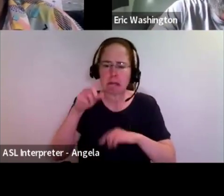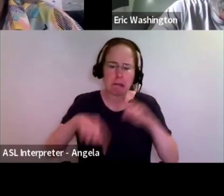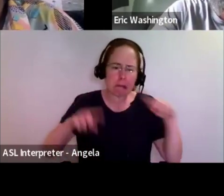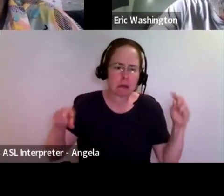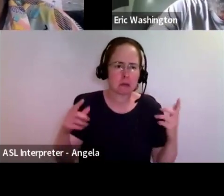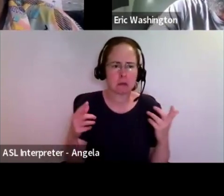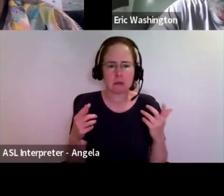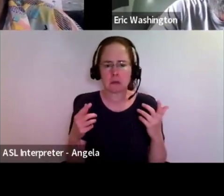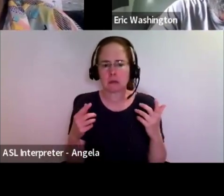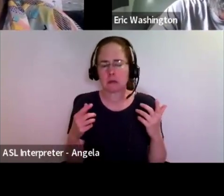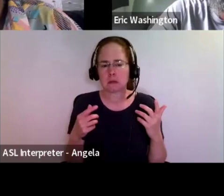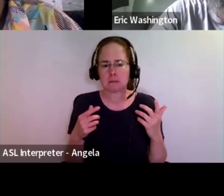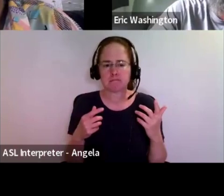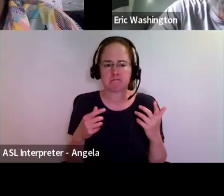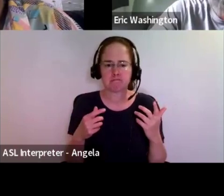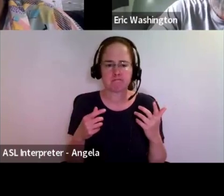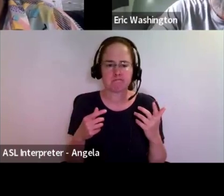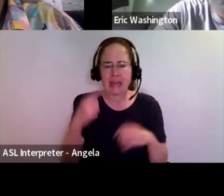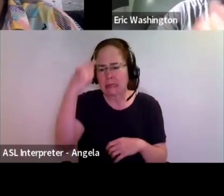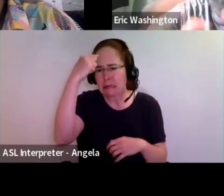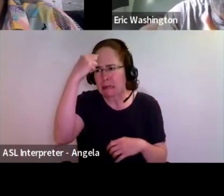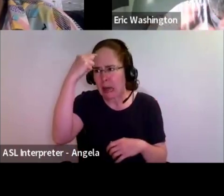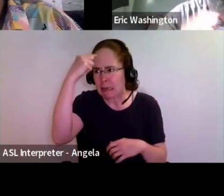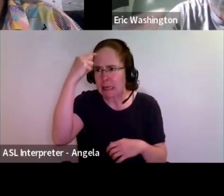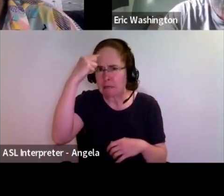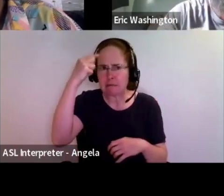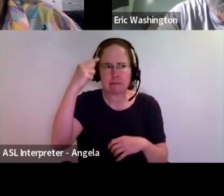know, cognitive ability, you know, different things that I